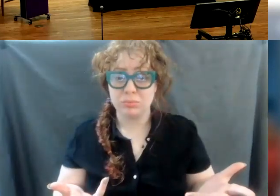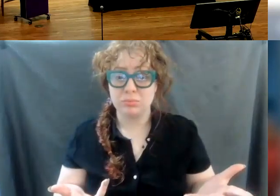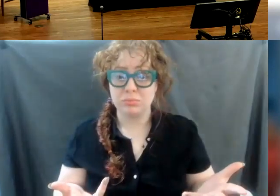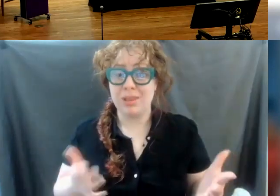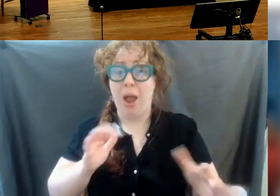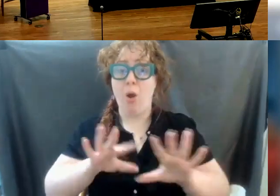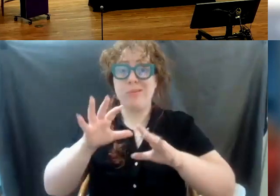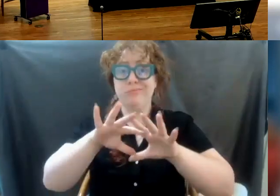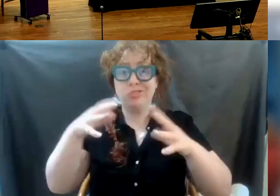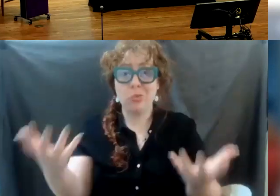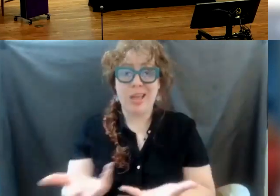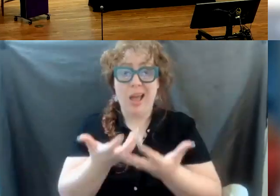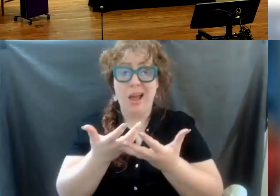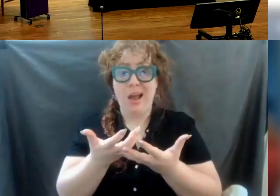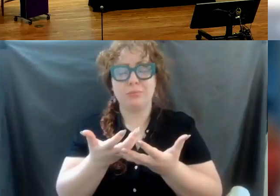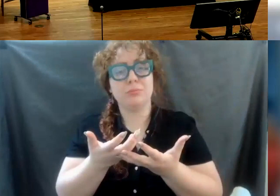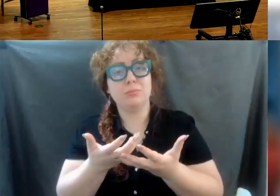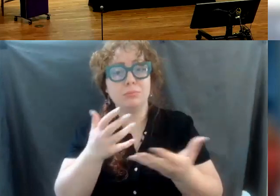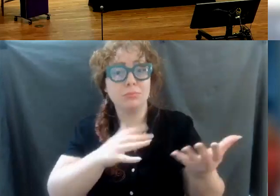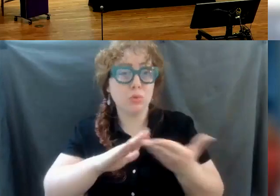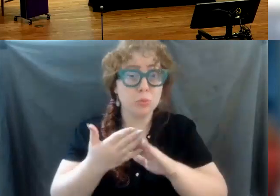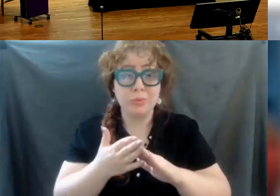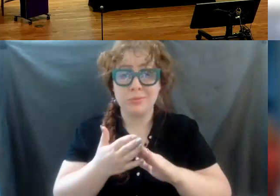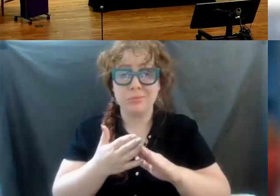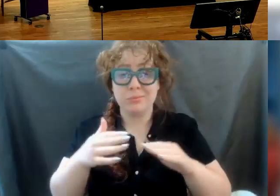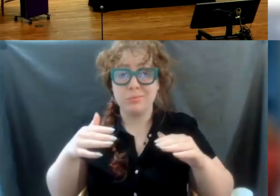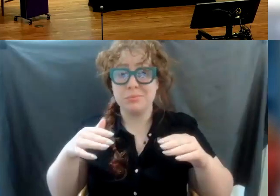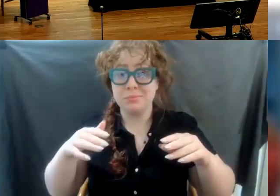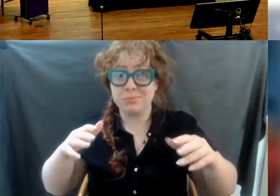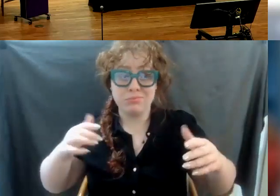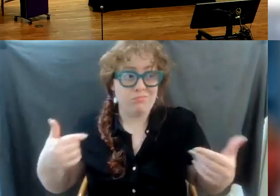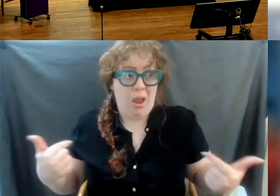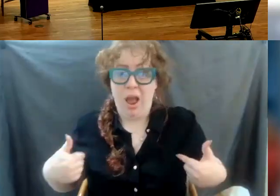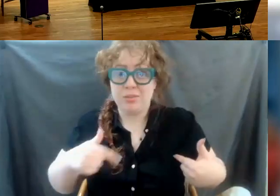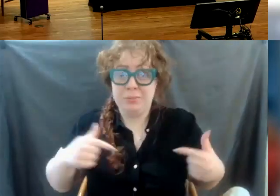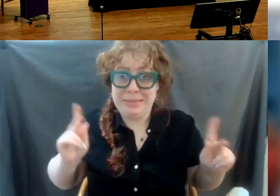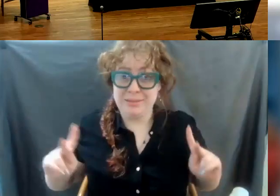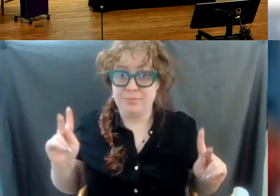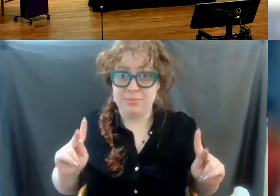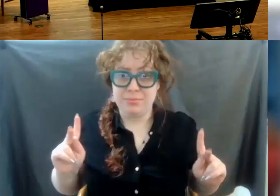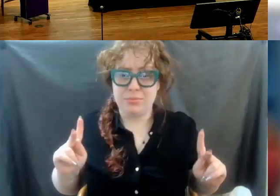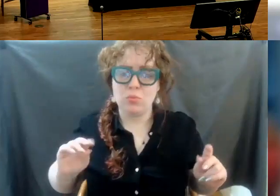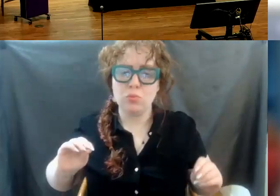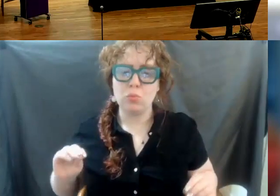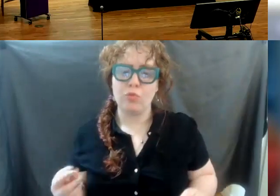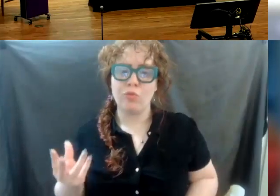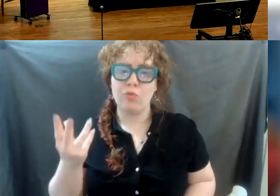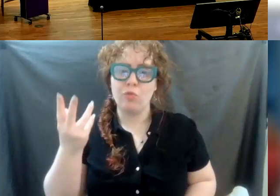as people over time, as we evolve. So those definitions and ideas and practices and I think